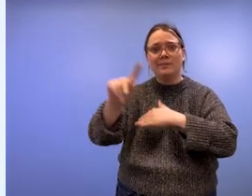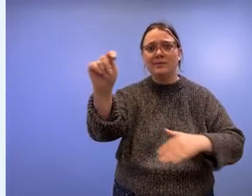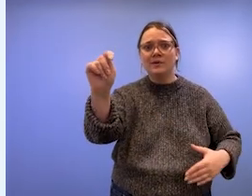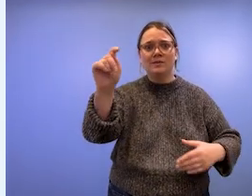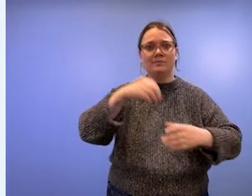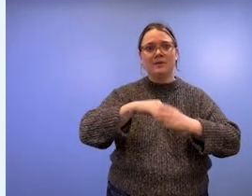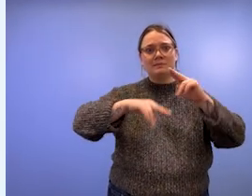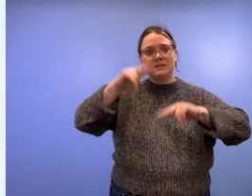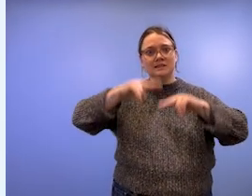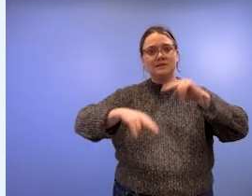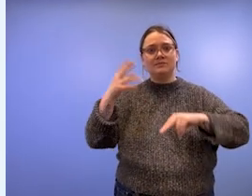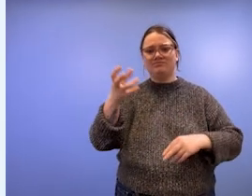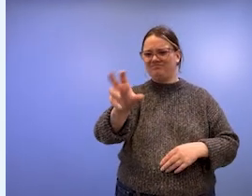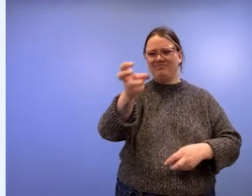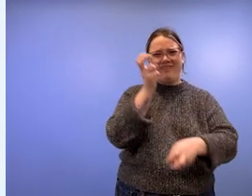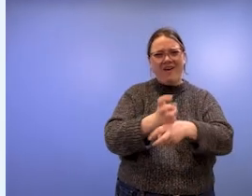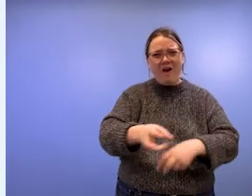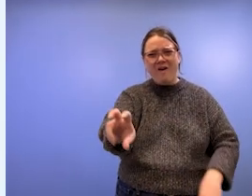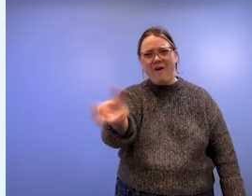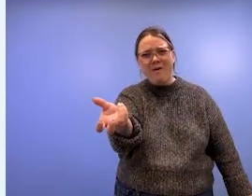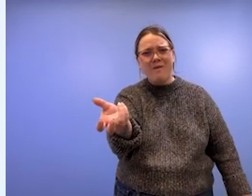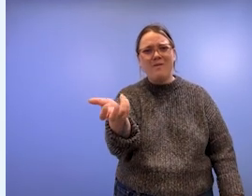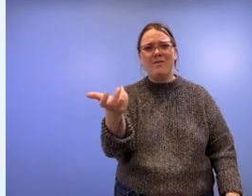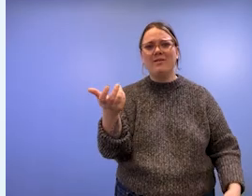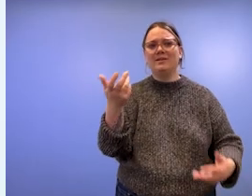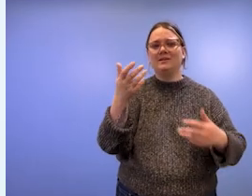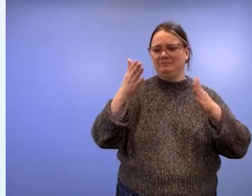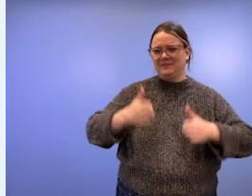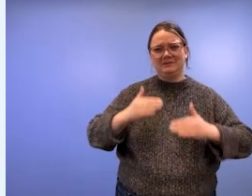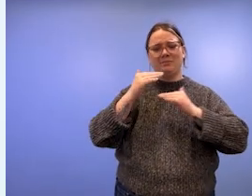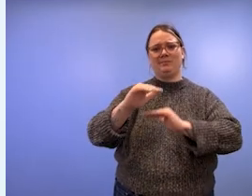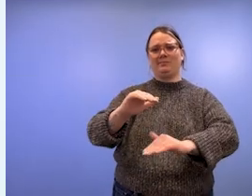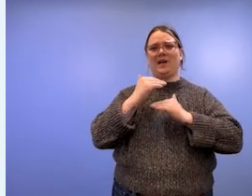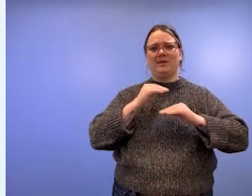and doorknobs that are difficult to operate for people with limited mobility or intense lighting